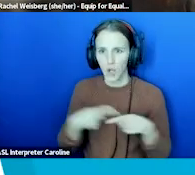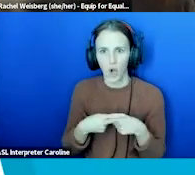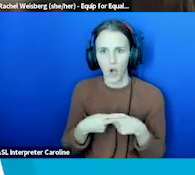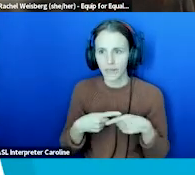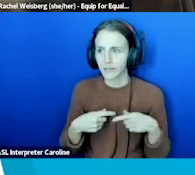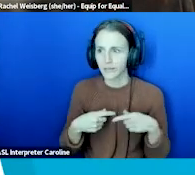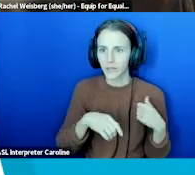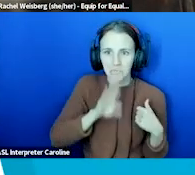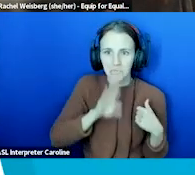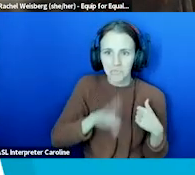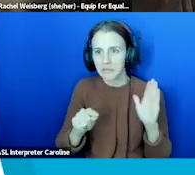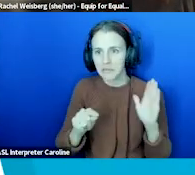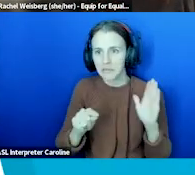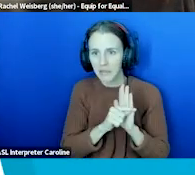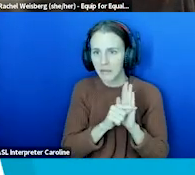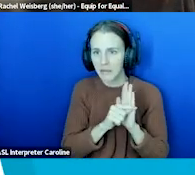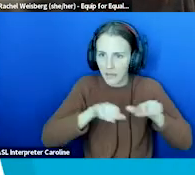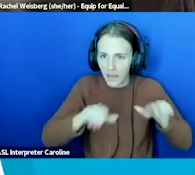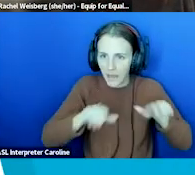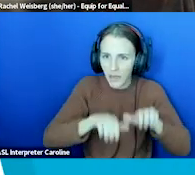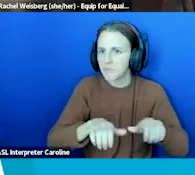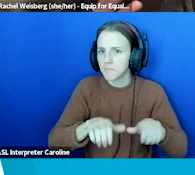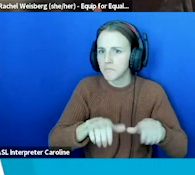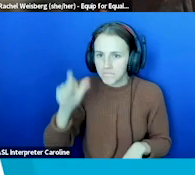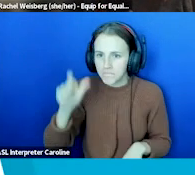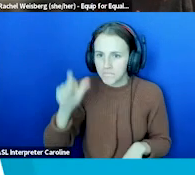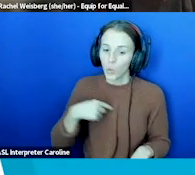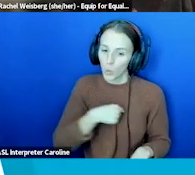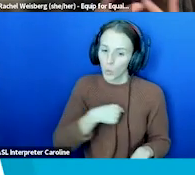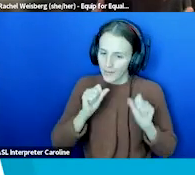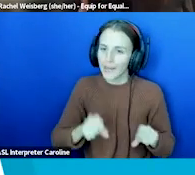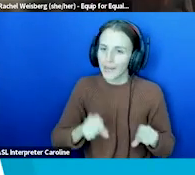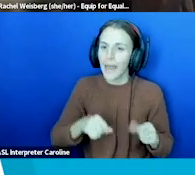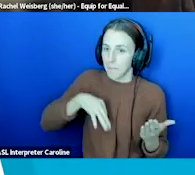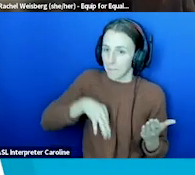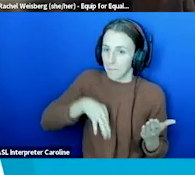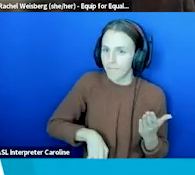WE WANT TO SHOW THAT YES, WE ARE LAWYERS, BUT THERE DOESN'T HAVE TO BE A